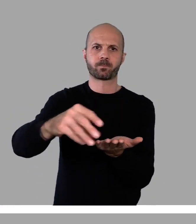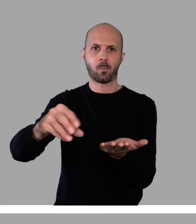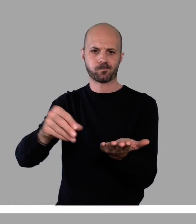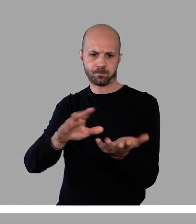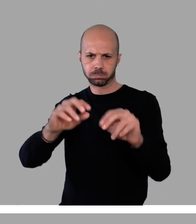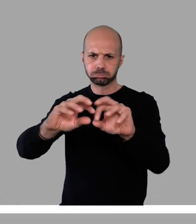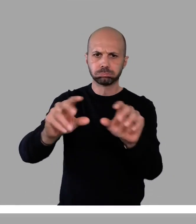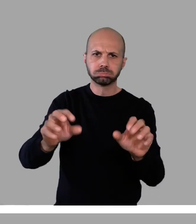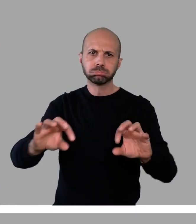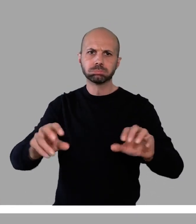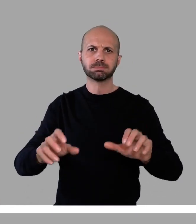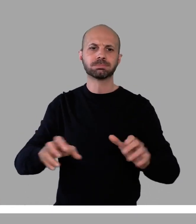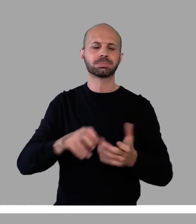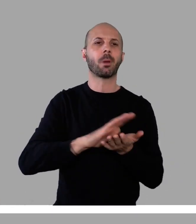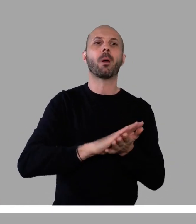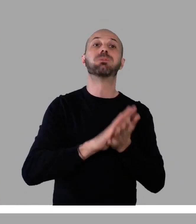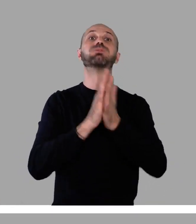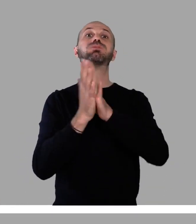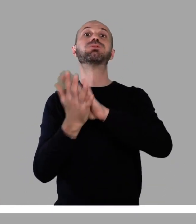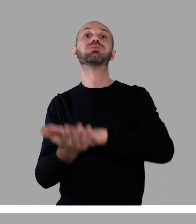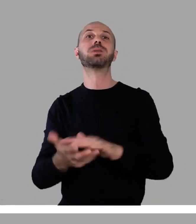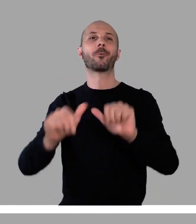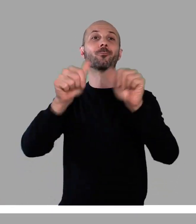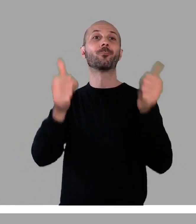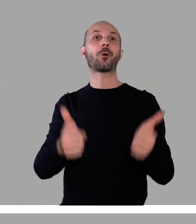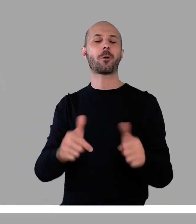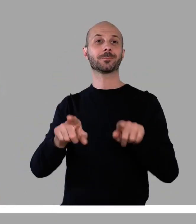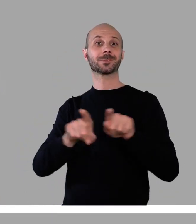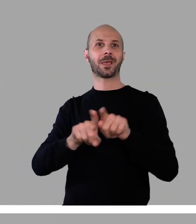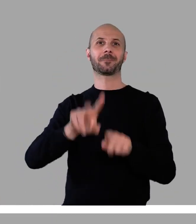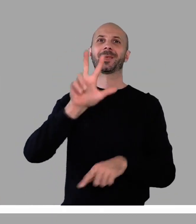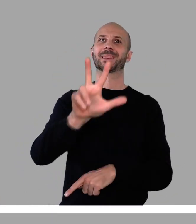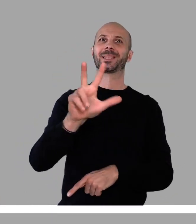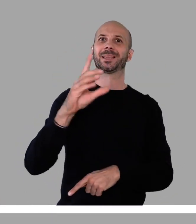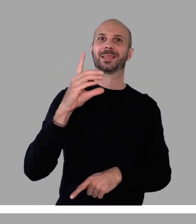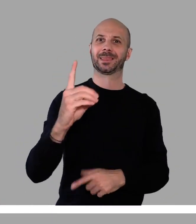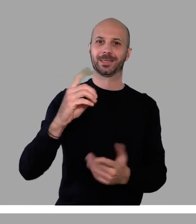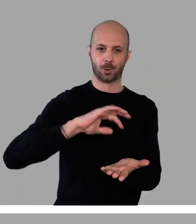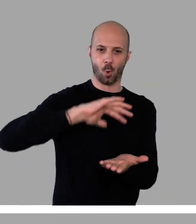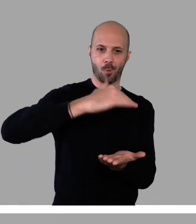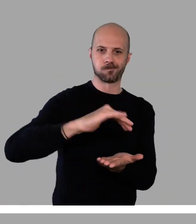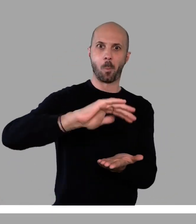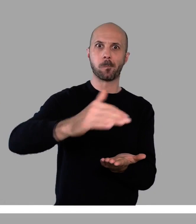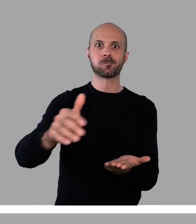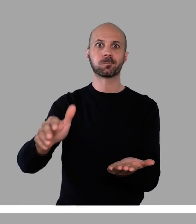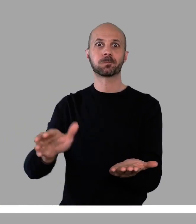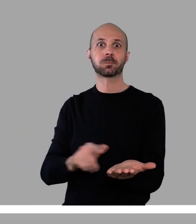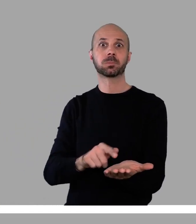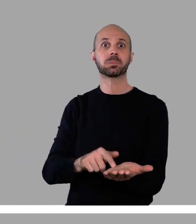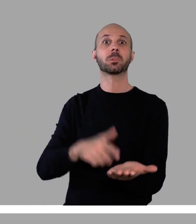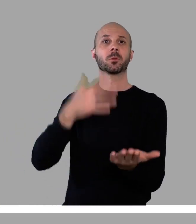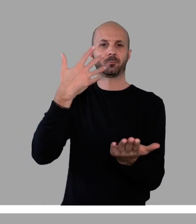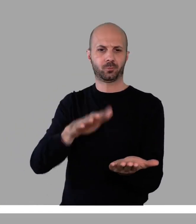Shaping plasticine, the operator is able to recreate the shapes in three dimensions.